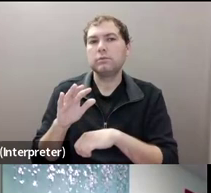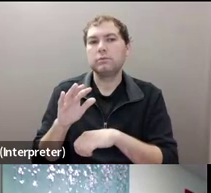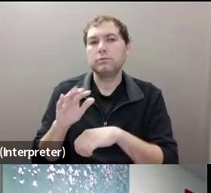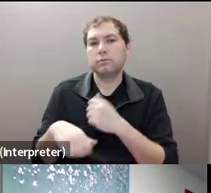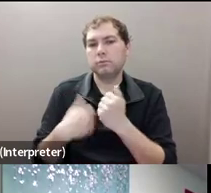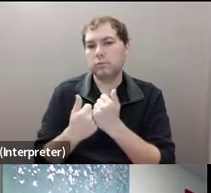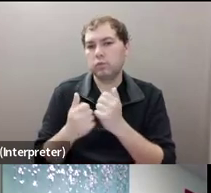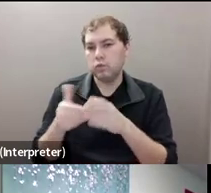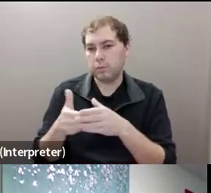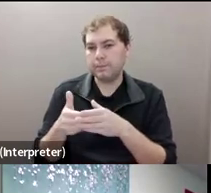17036717673: Day